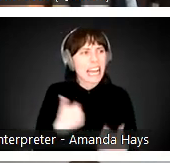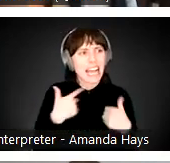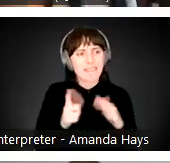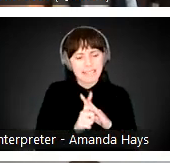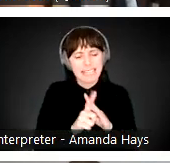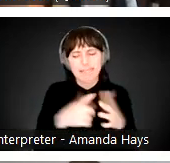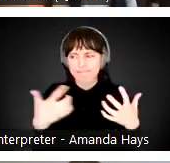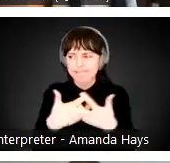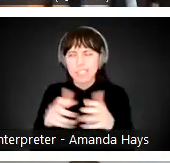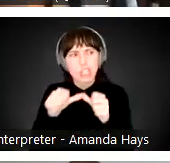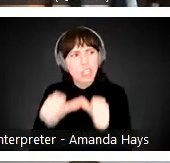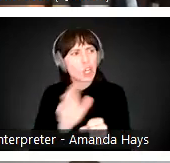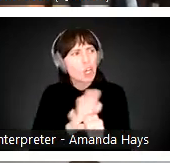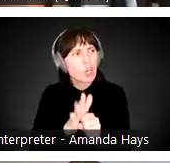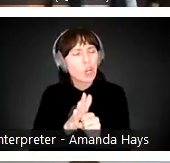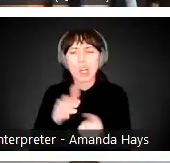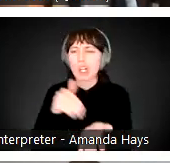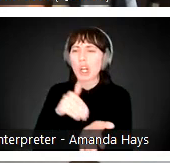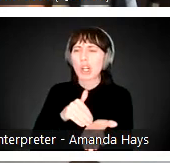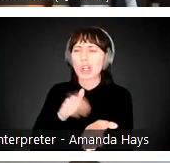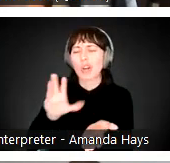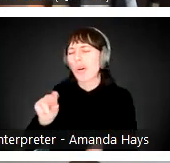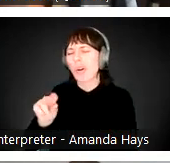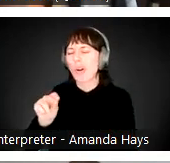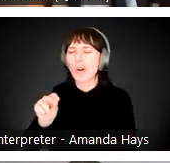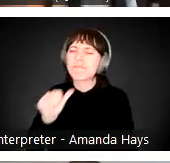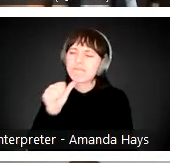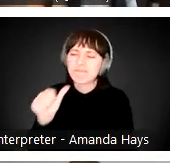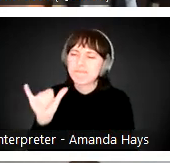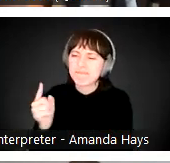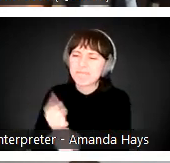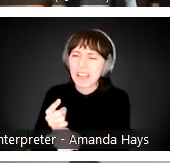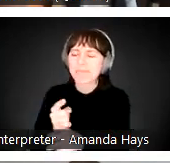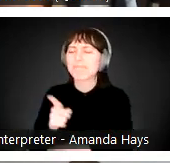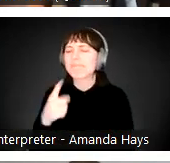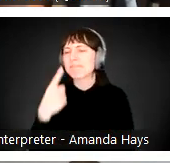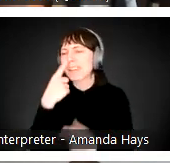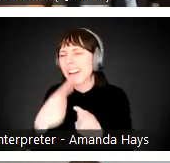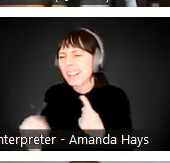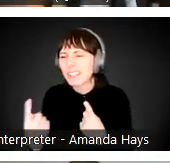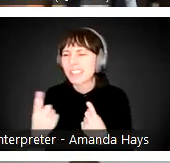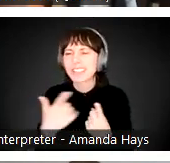the doctors dismiss them and tell them it's allergies or something else. What